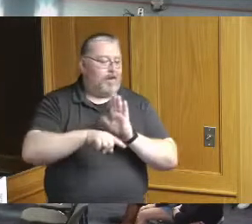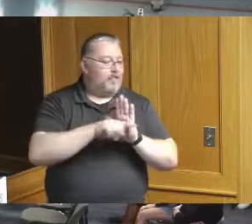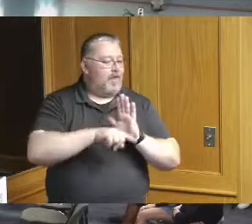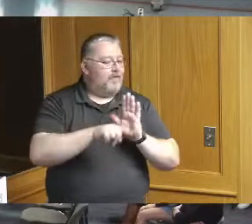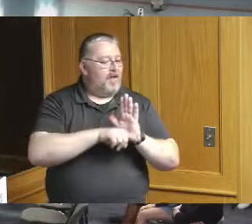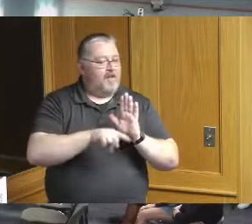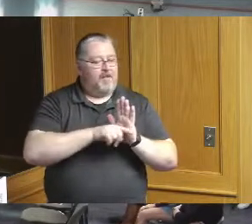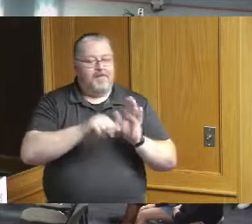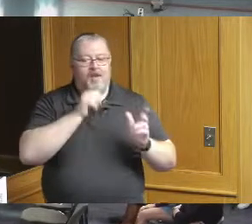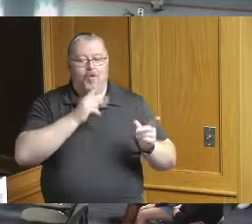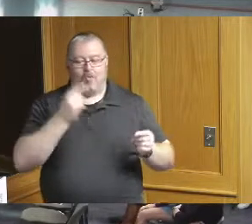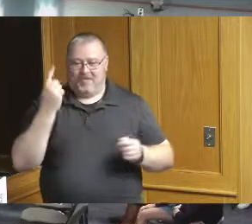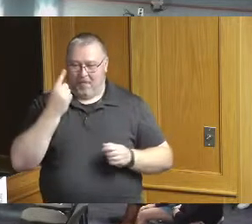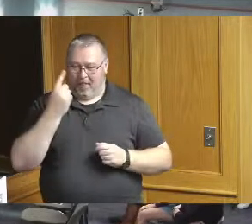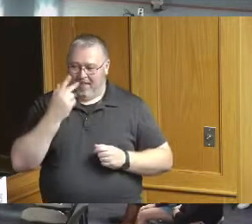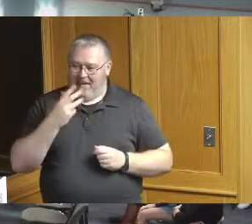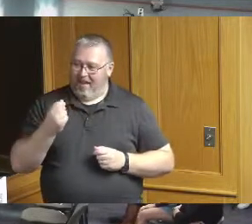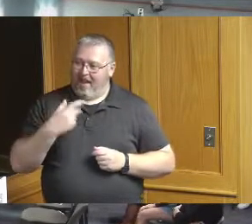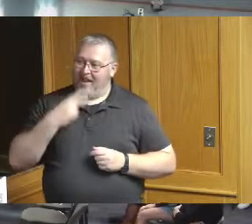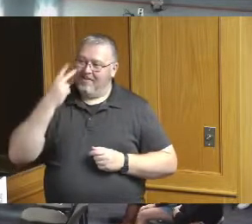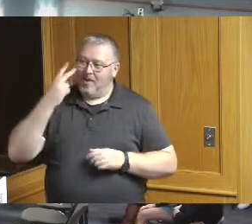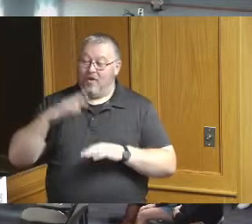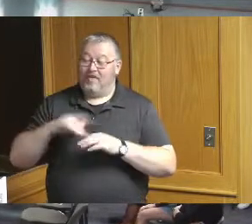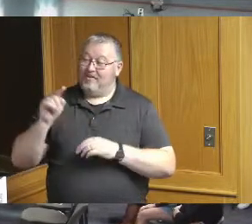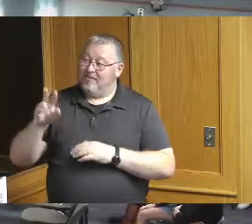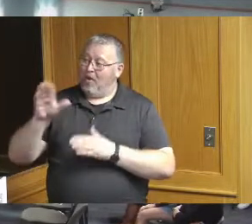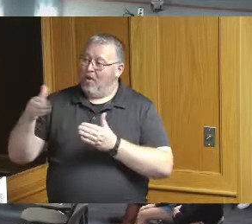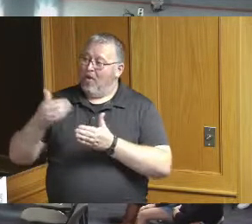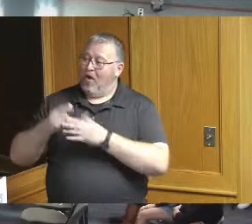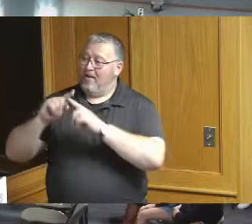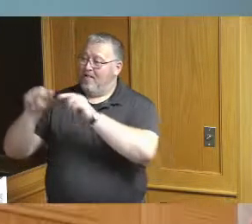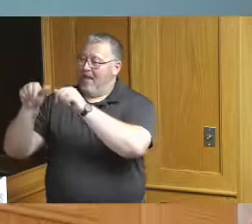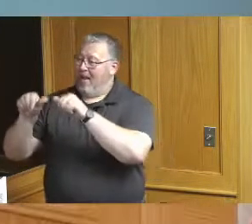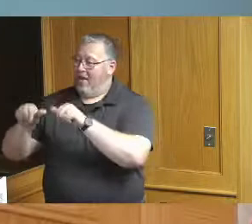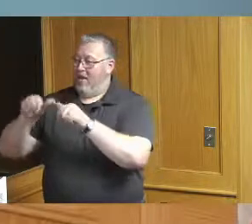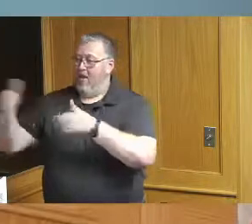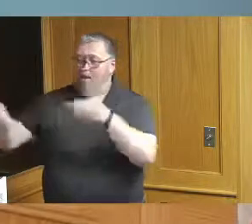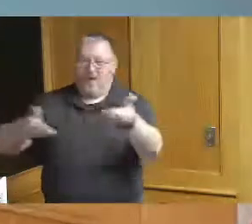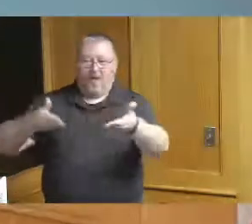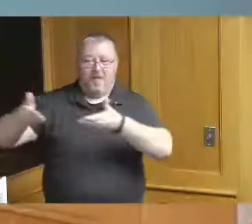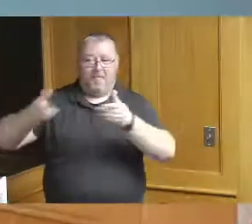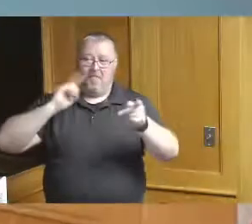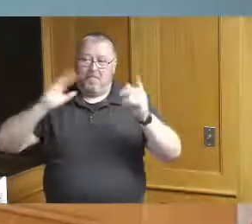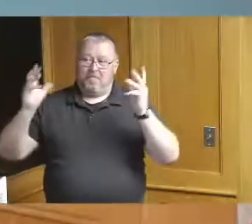doing something and i saw on tv all these other areas welcoming people back who had won bronze